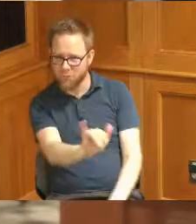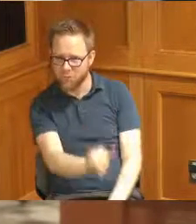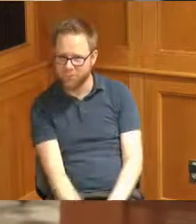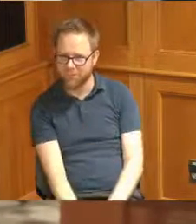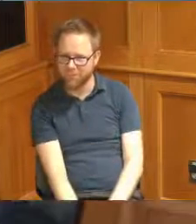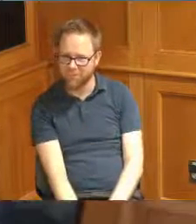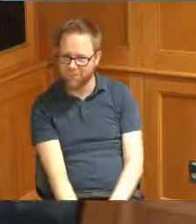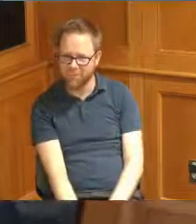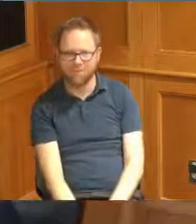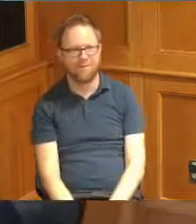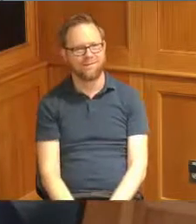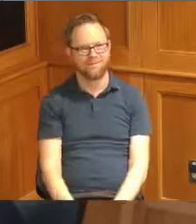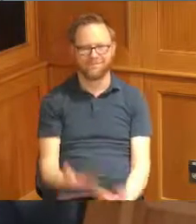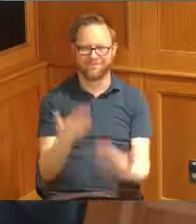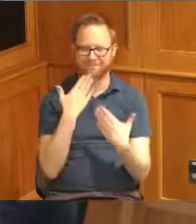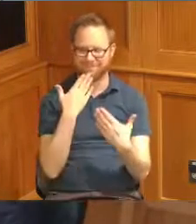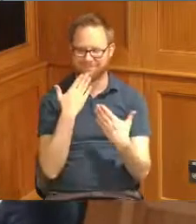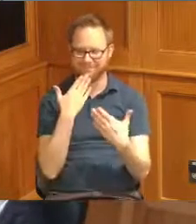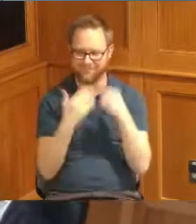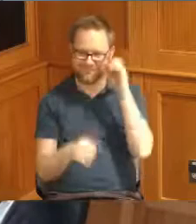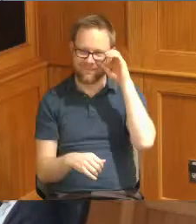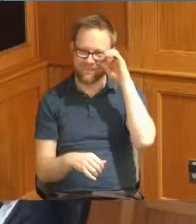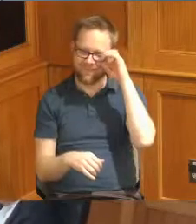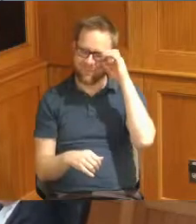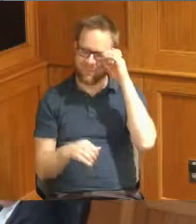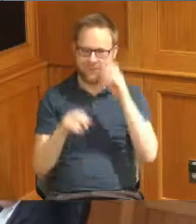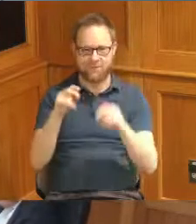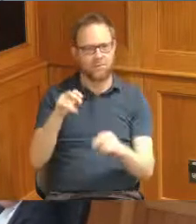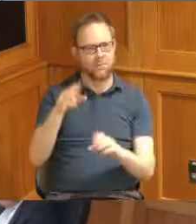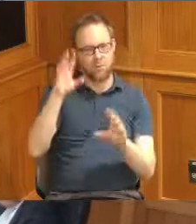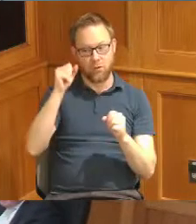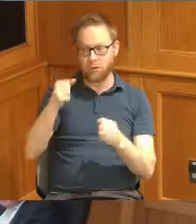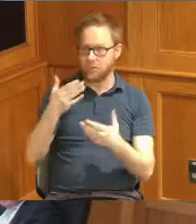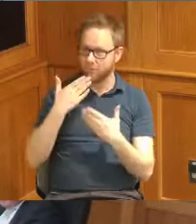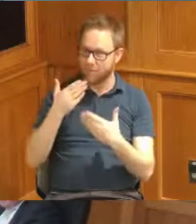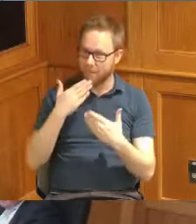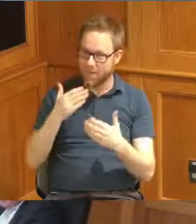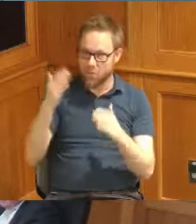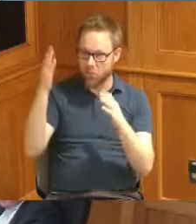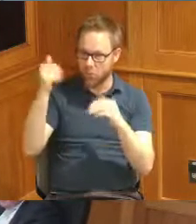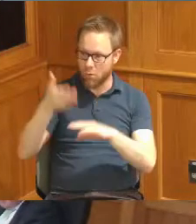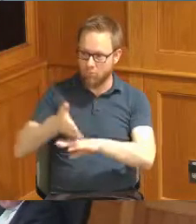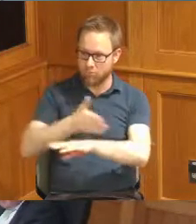yeah thank you well thank you and wish you good health take care of your health thank you and